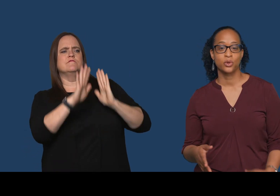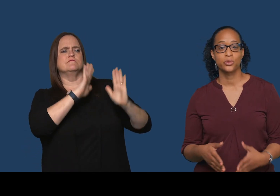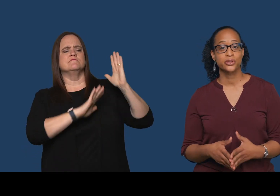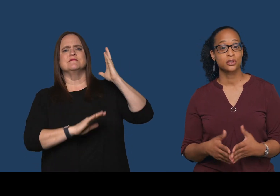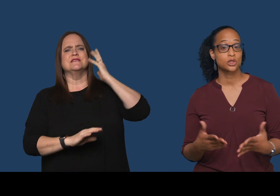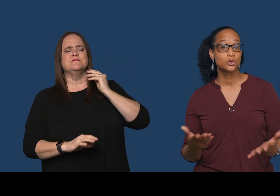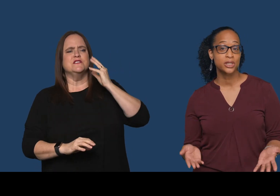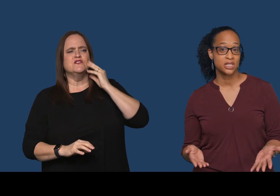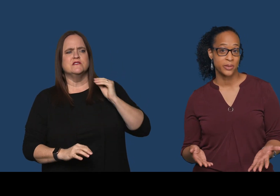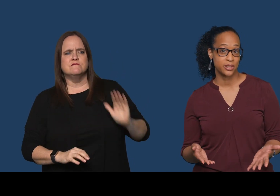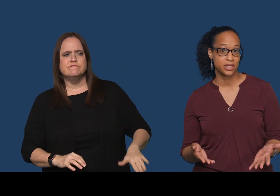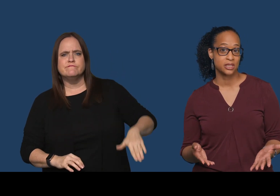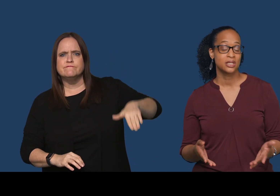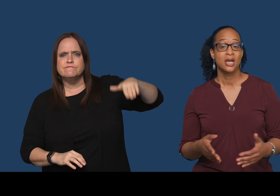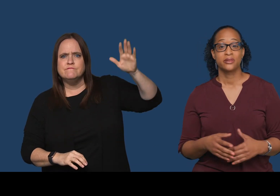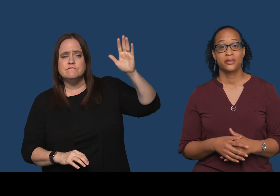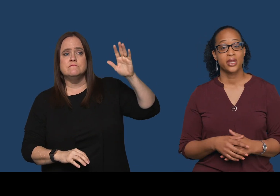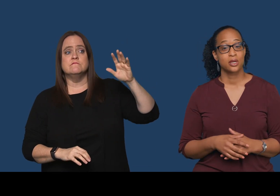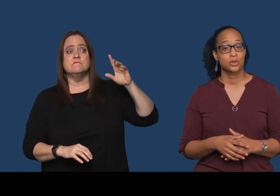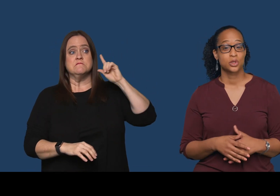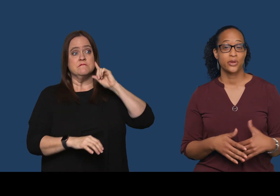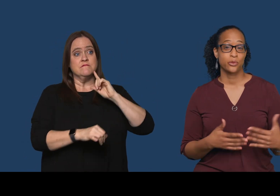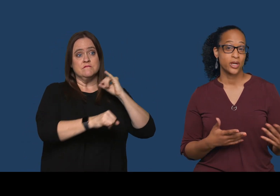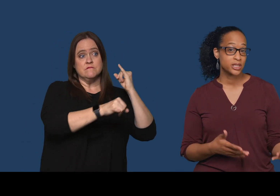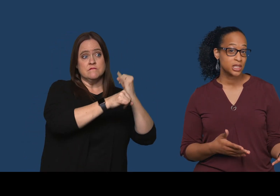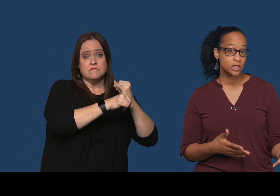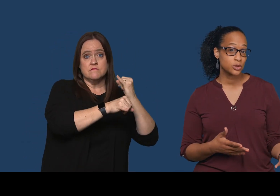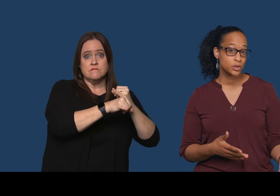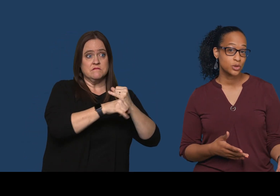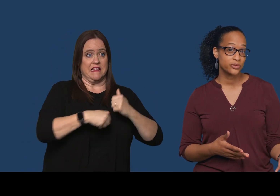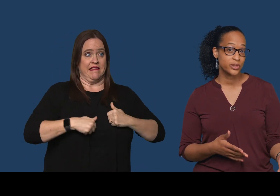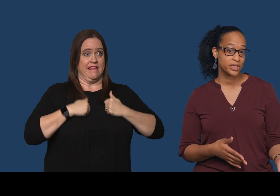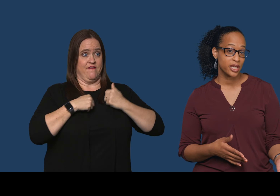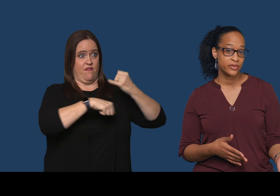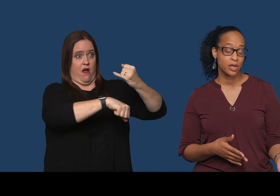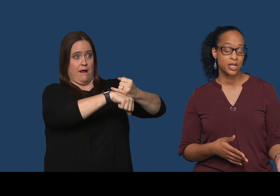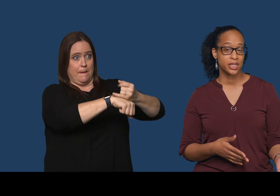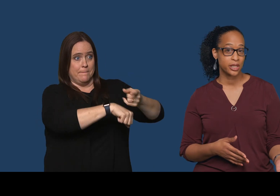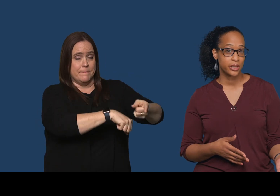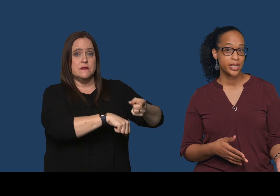What were their school experiences? Did they go to a residential school for the deaf and hard of hearing?